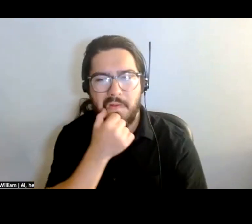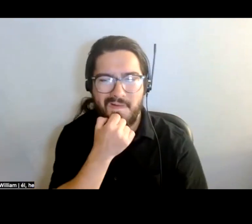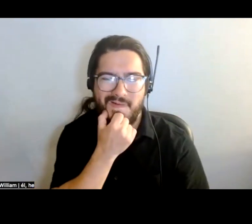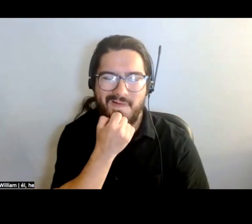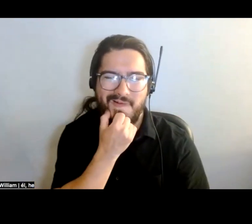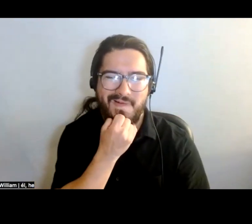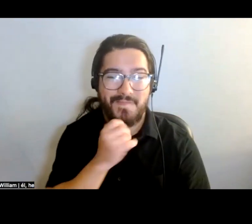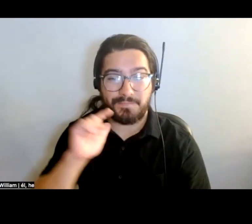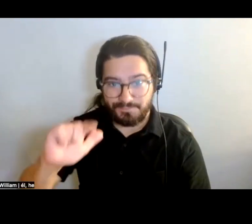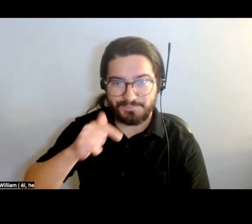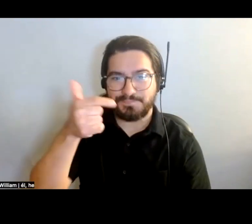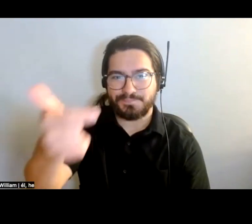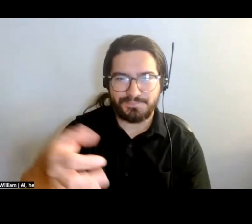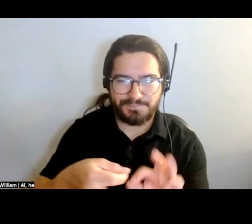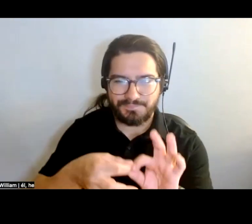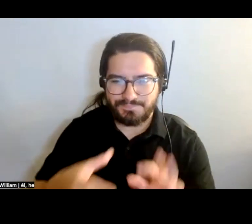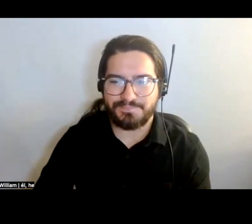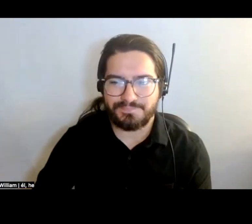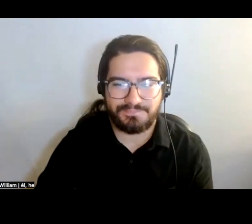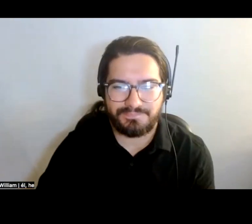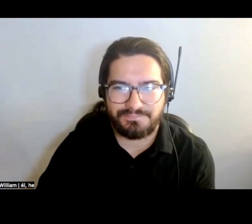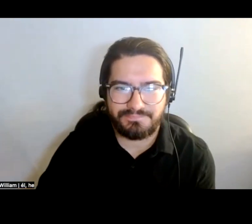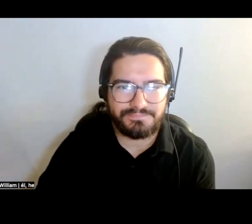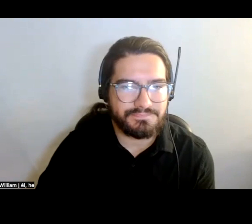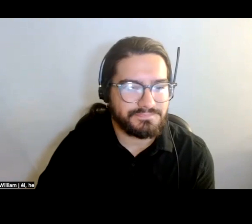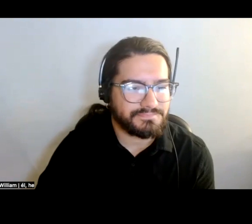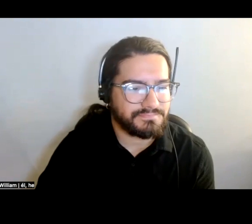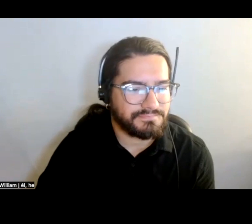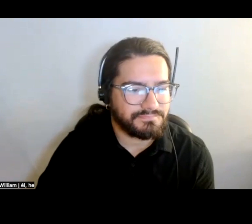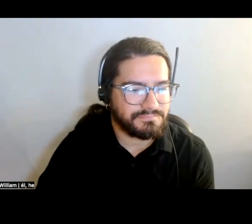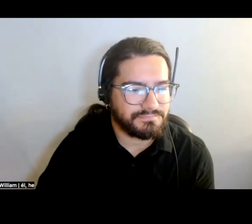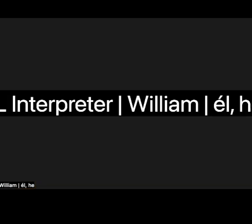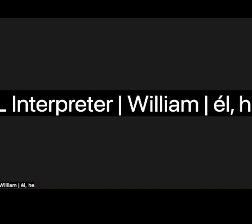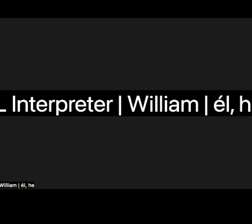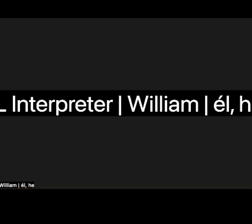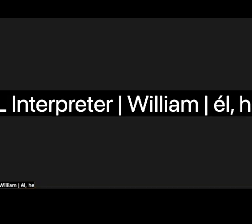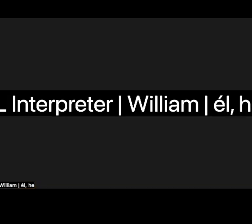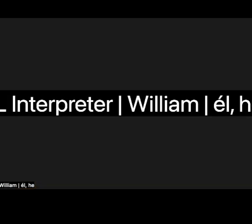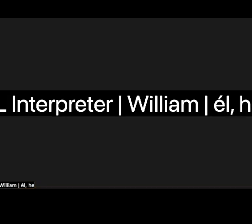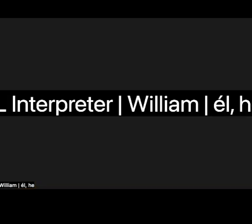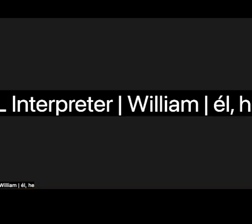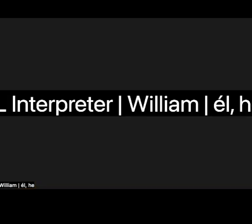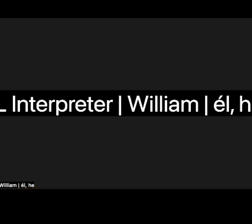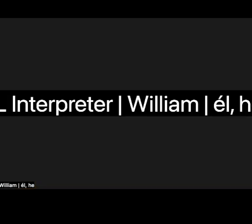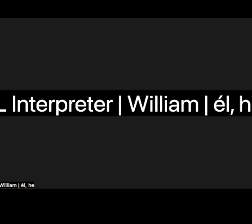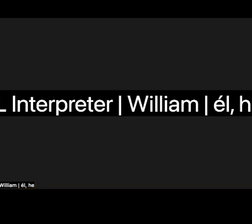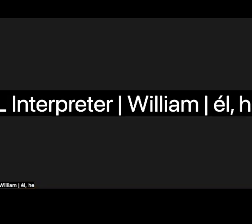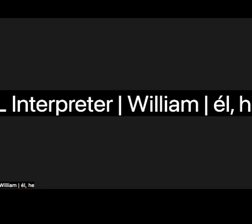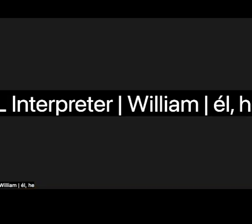Veo tus manos en la penumbra y en las hojas acariciadas por el viento